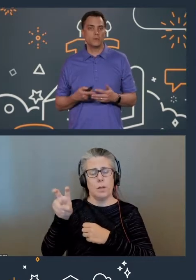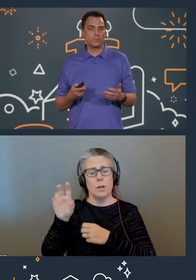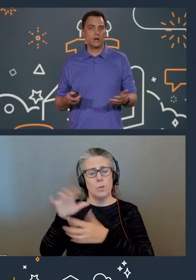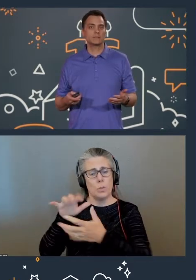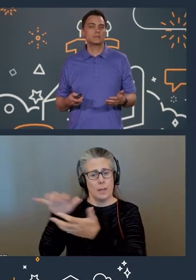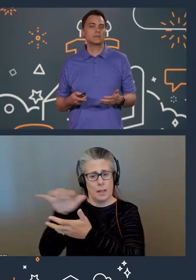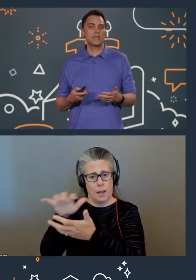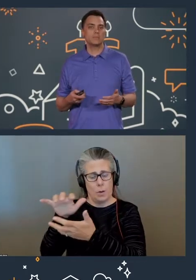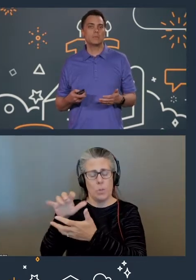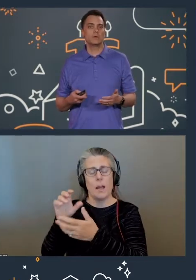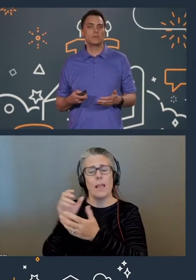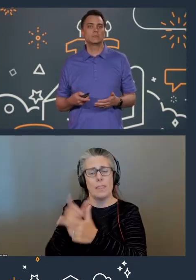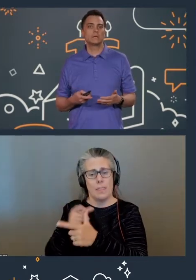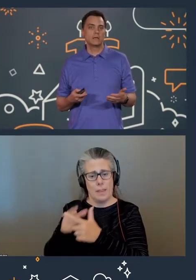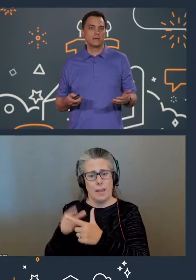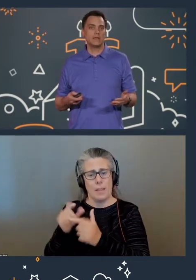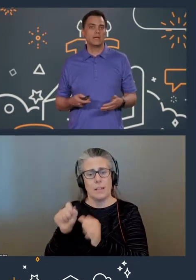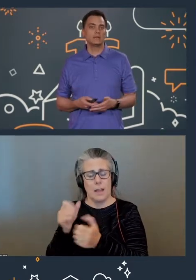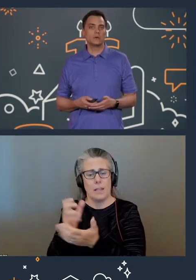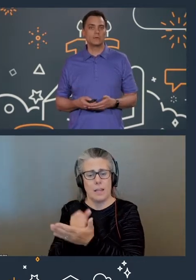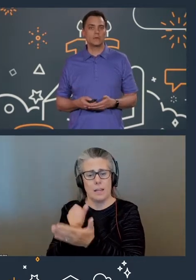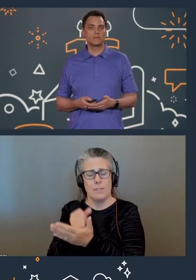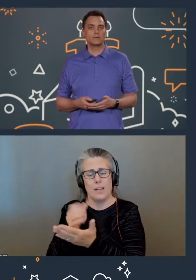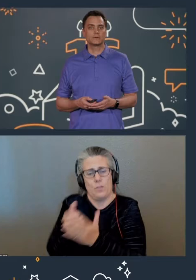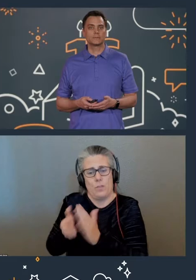the processing capabilities that AWS offers.